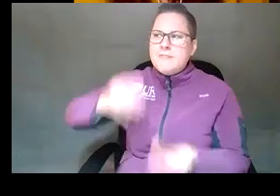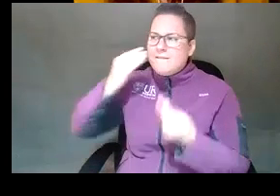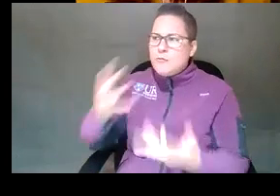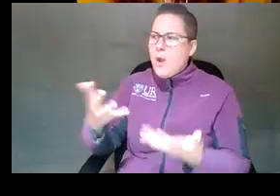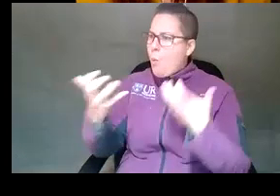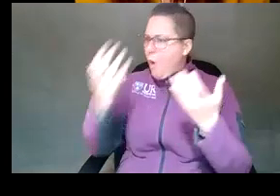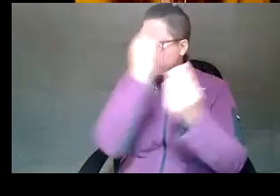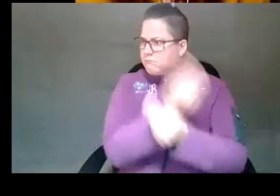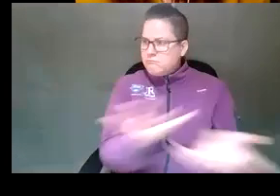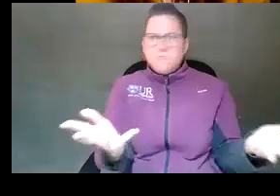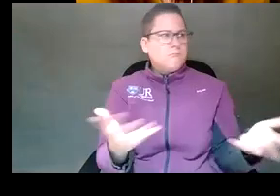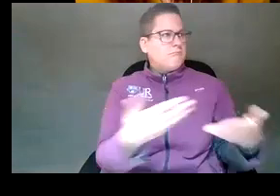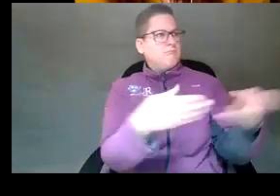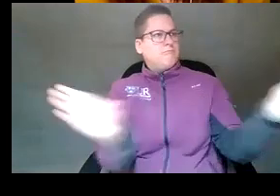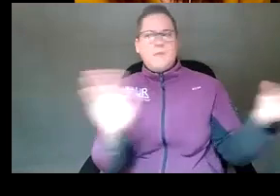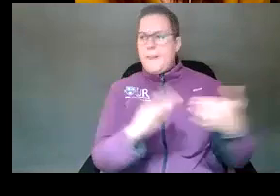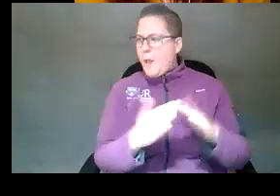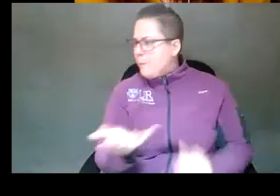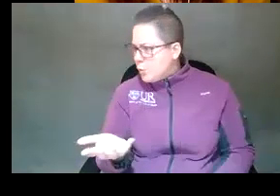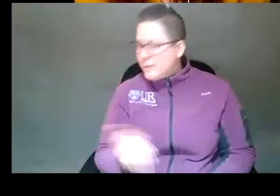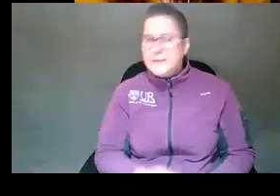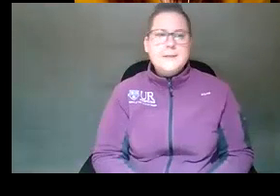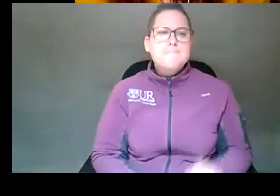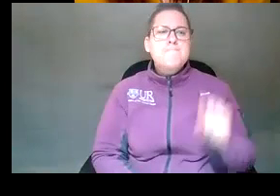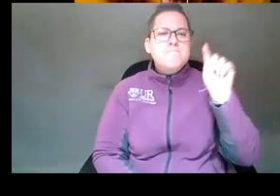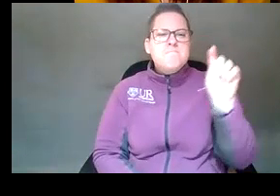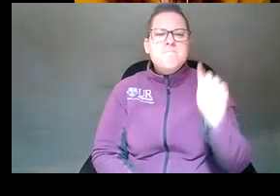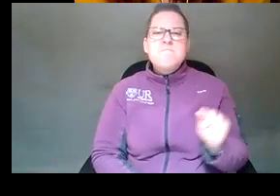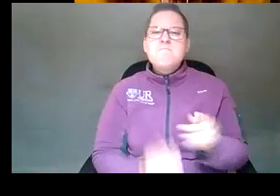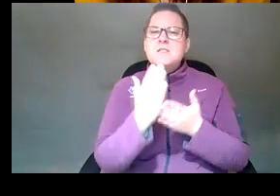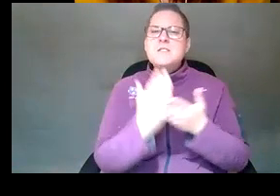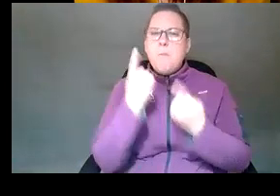with our broader community and these were just some of their thoughts and again I'm not going